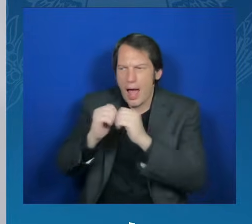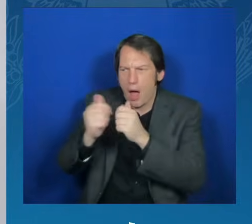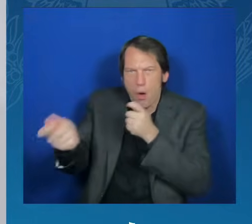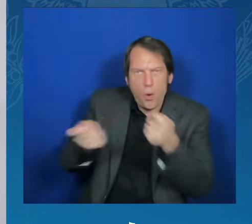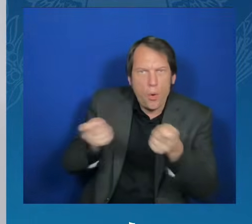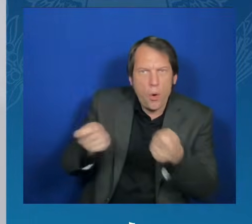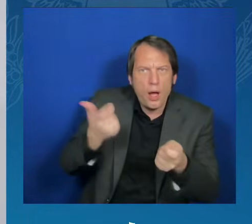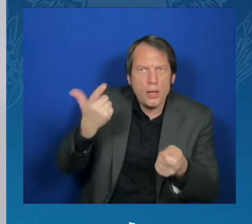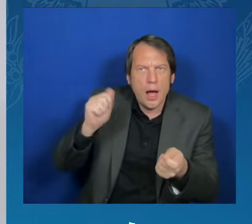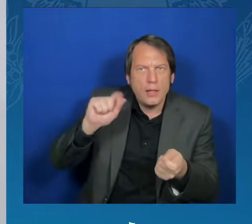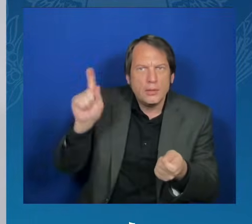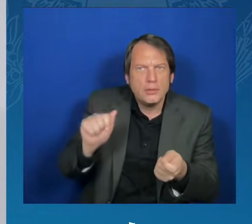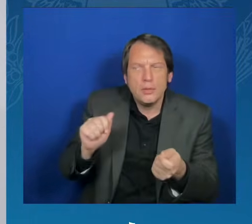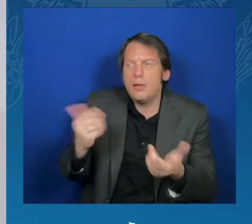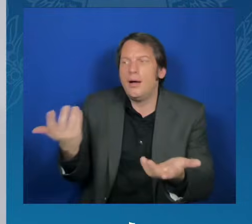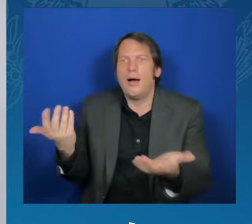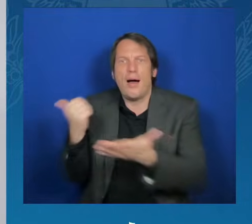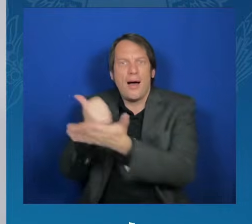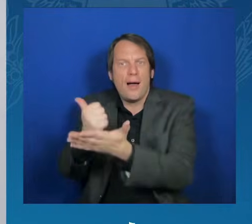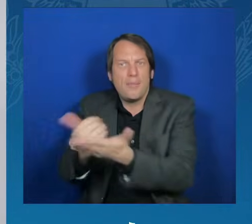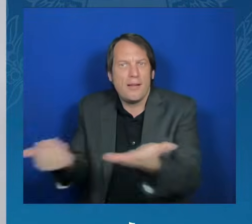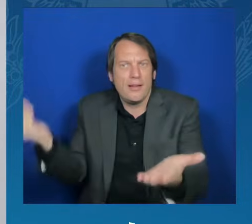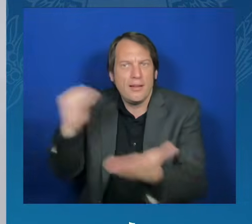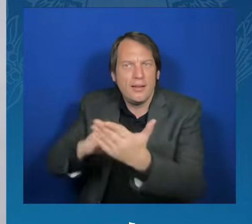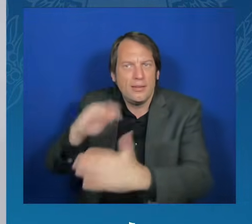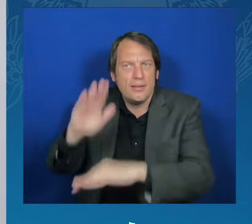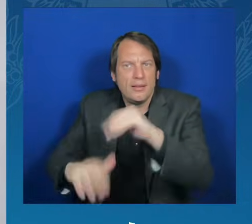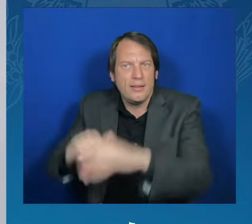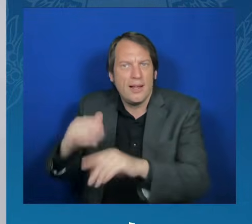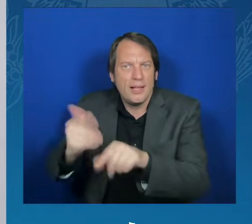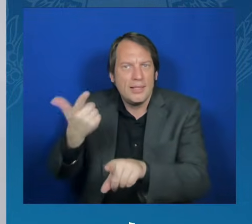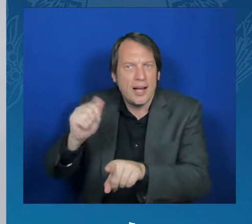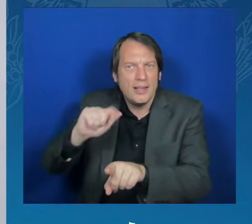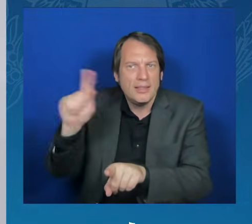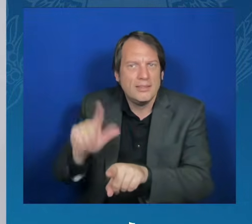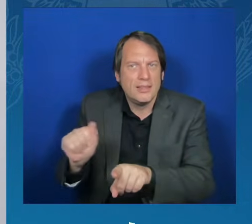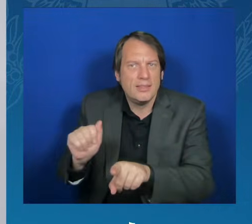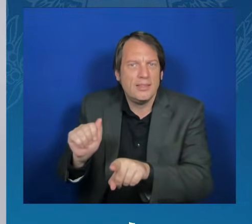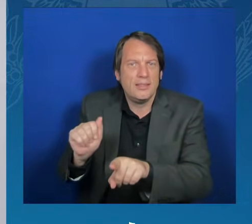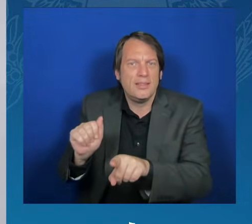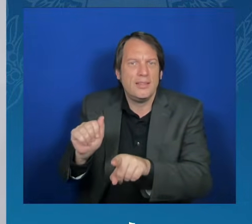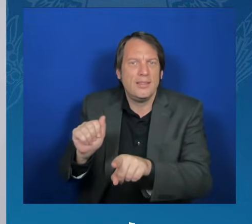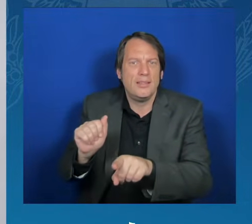that the PA should be the authority on that,